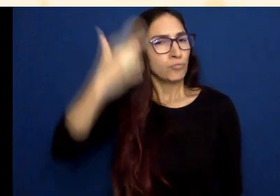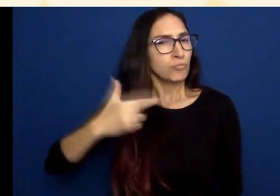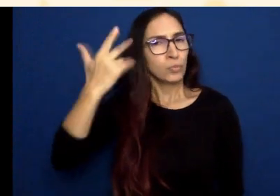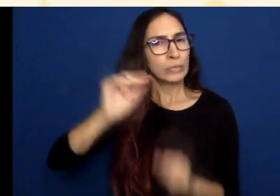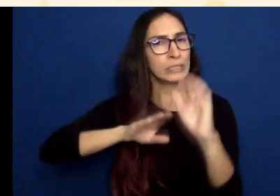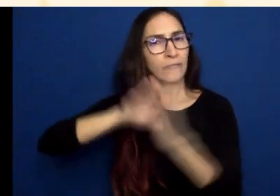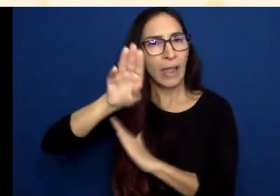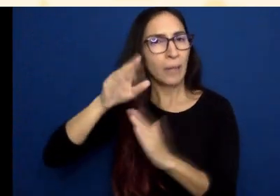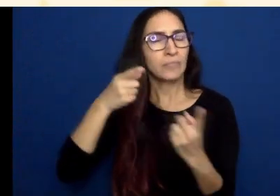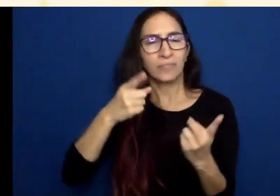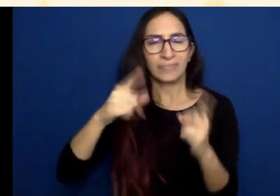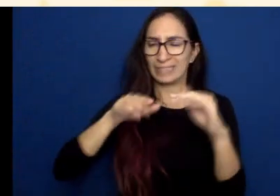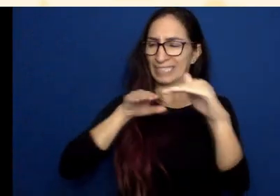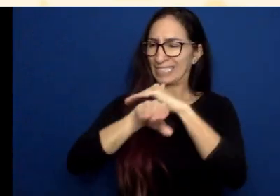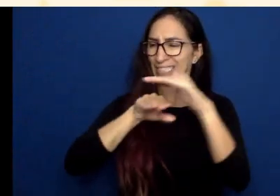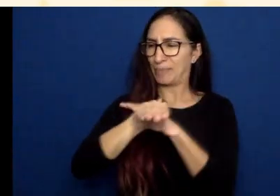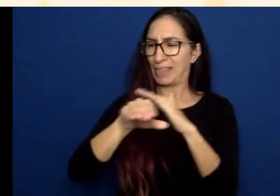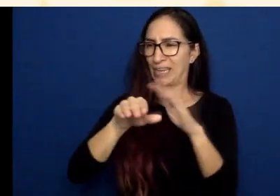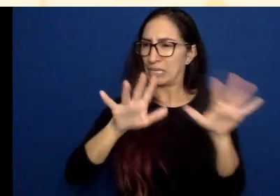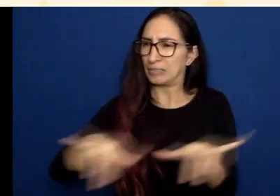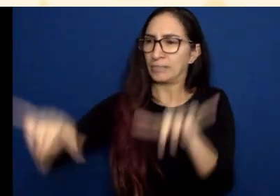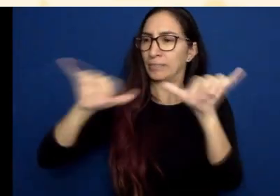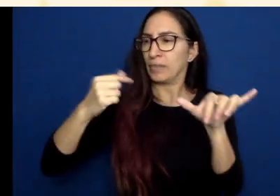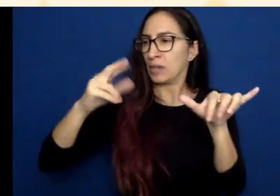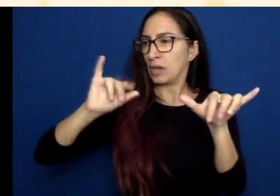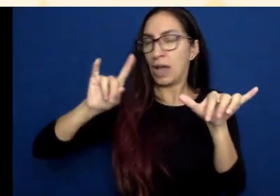So let's talk about that.